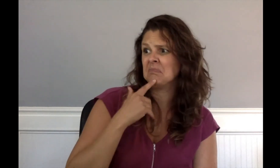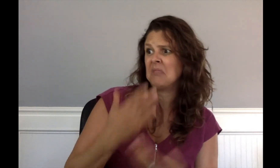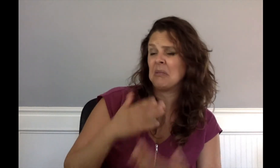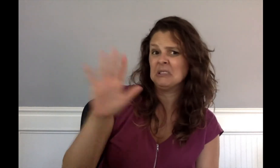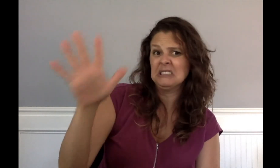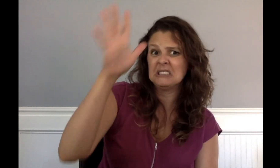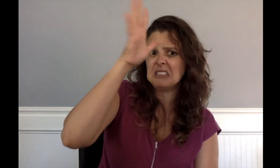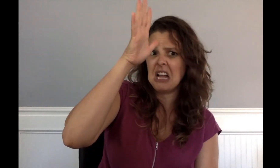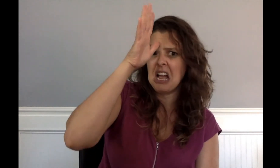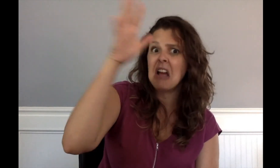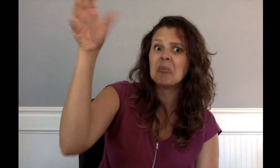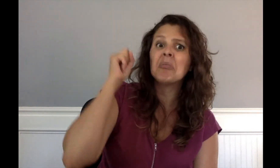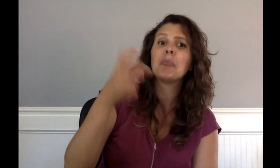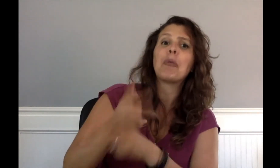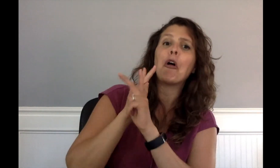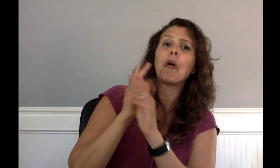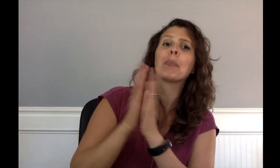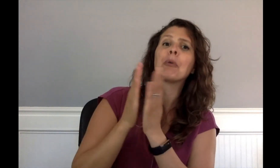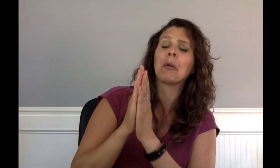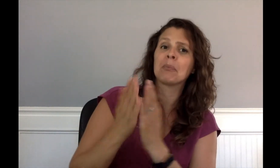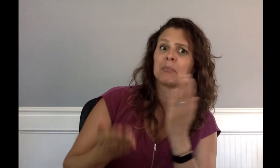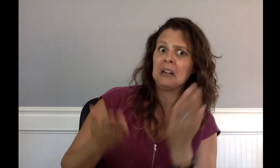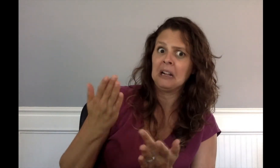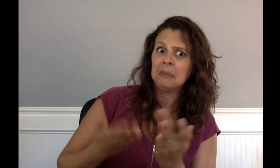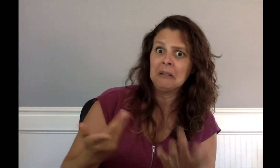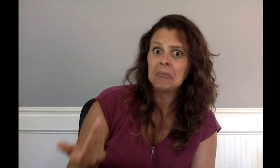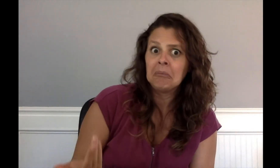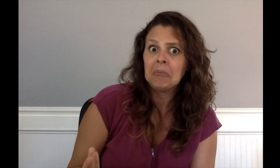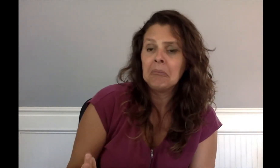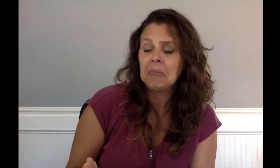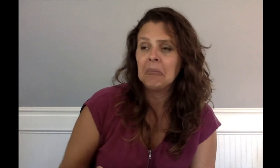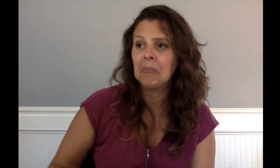"Your dad?" Charlie asked.